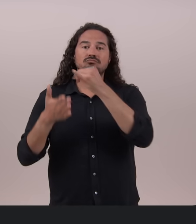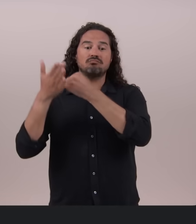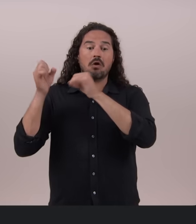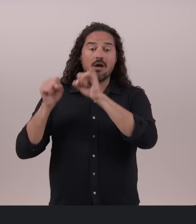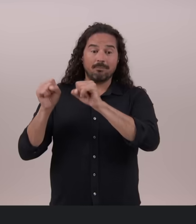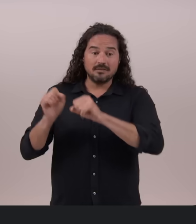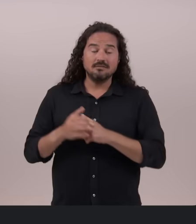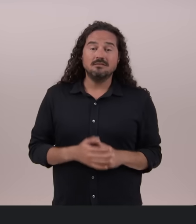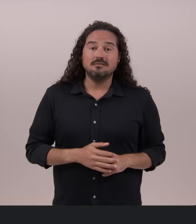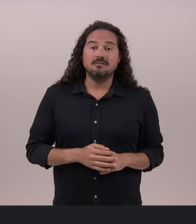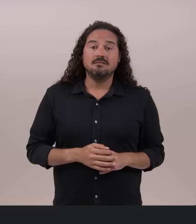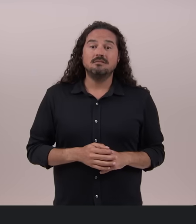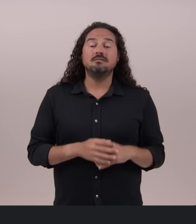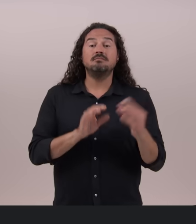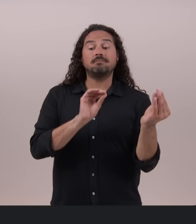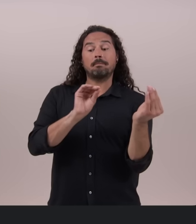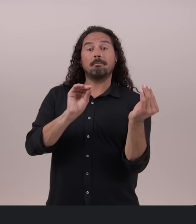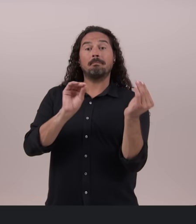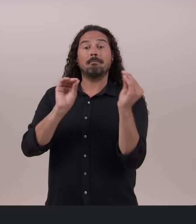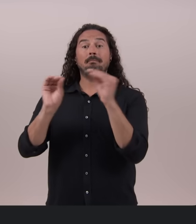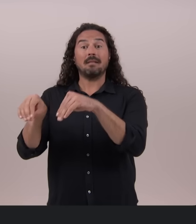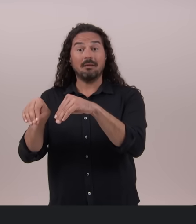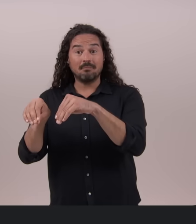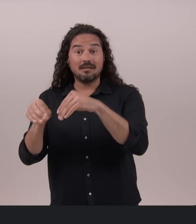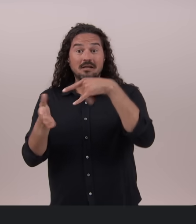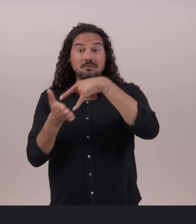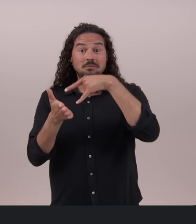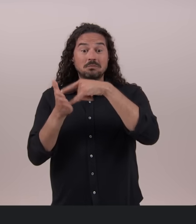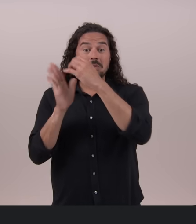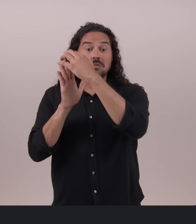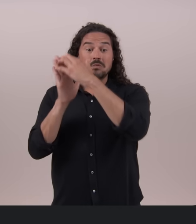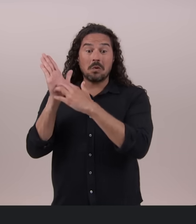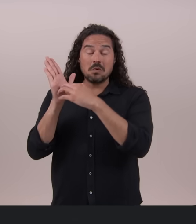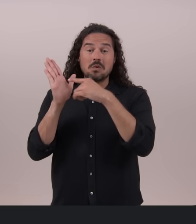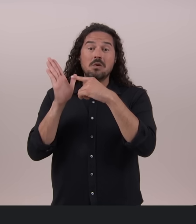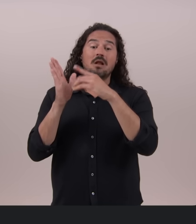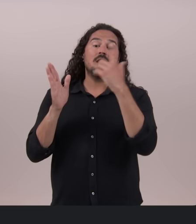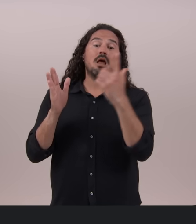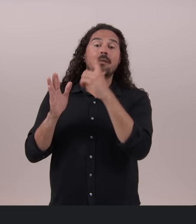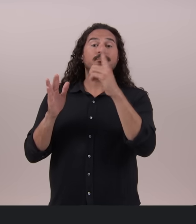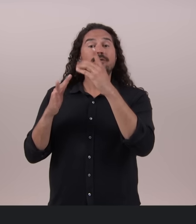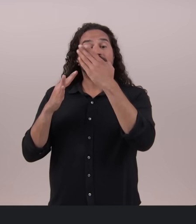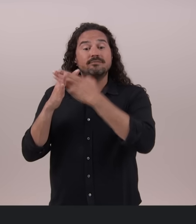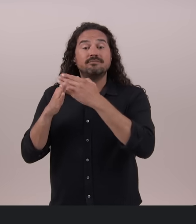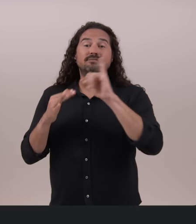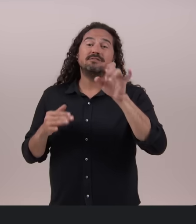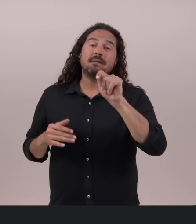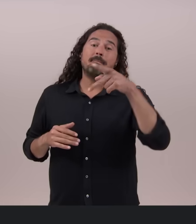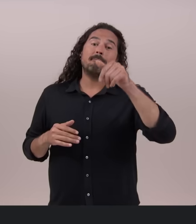And then, when implementing the Android code, libraries like Jetpack Compose, Room and View Models